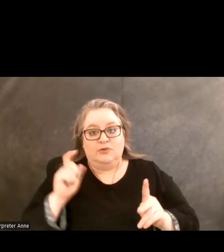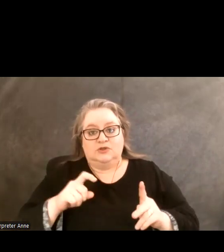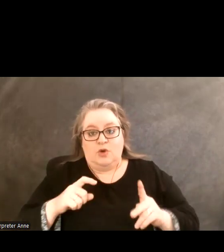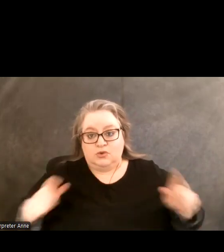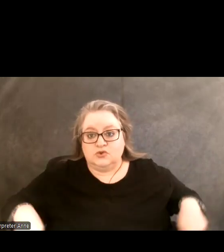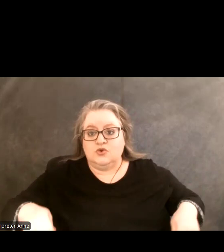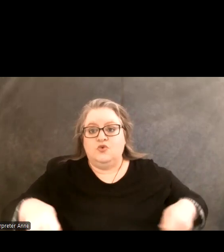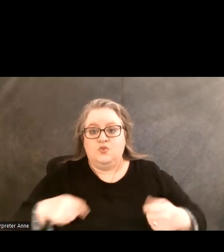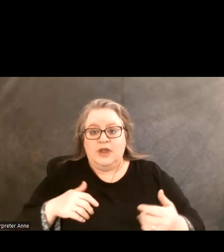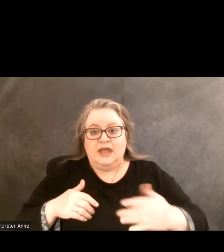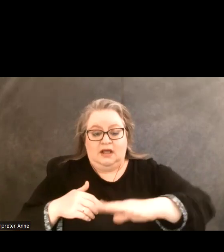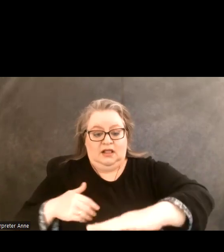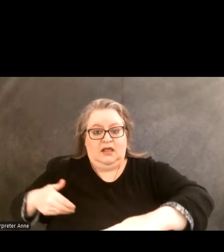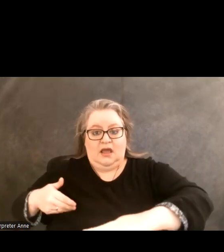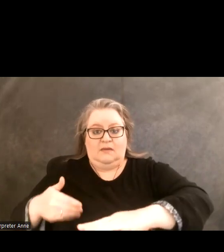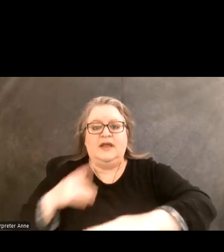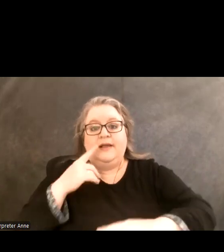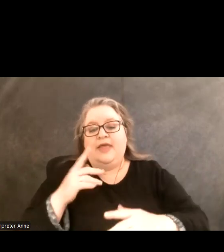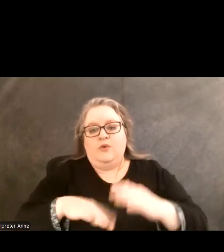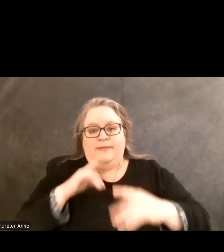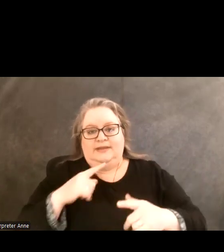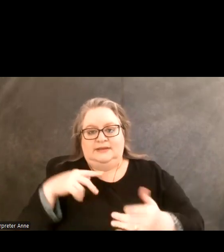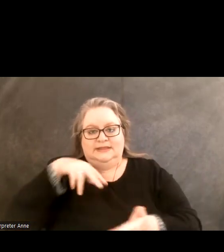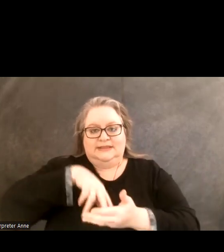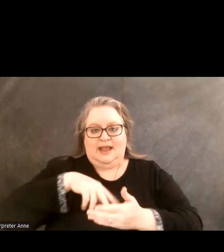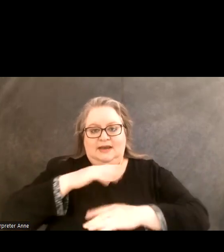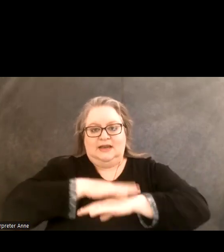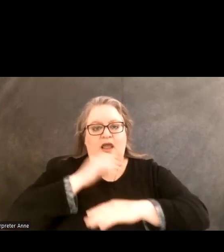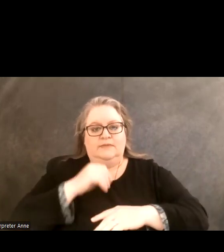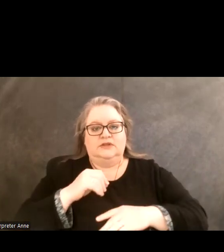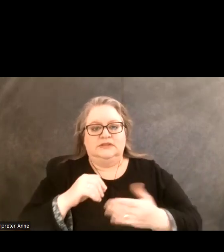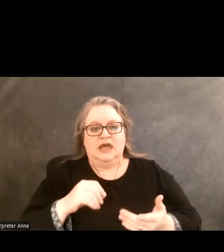saw standing tables basically, they rested their drinks and